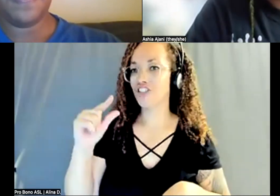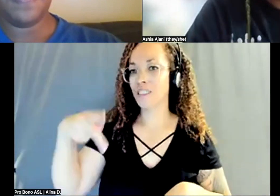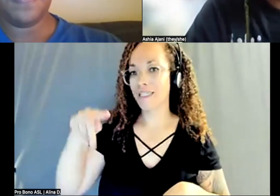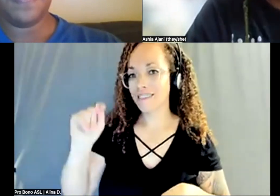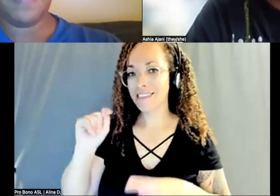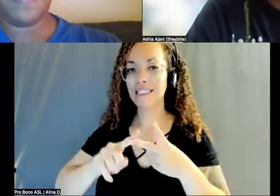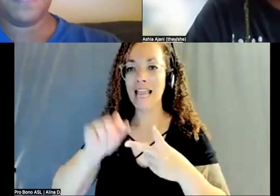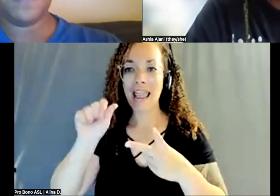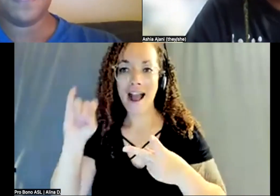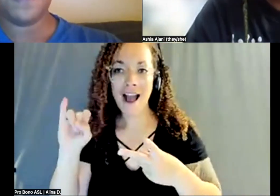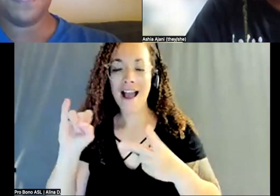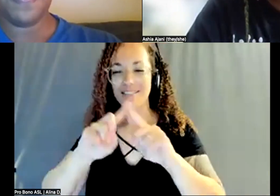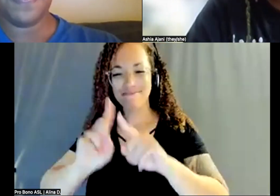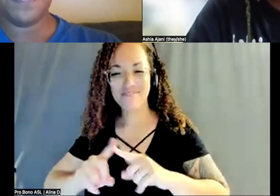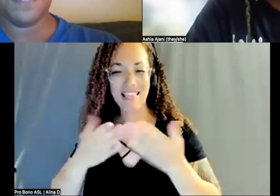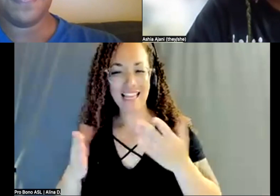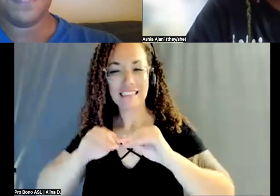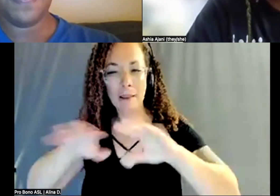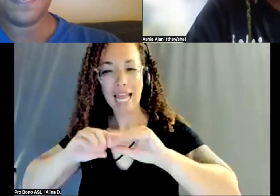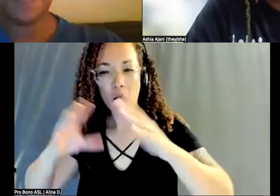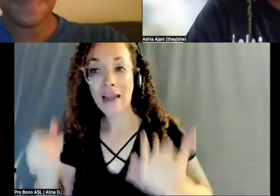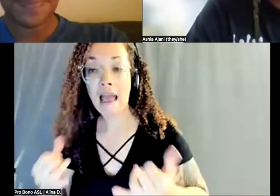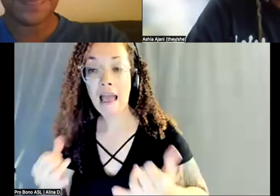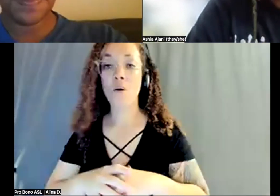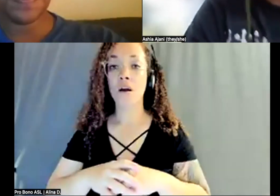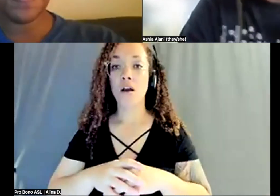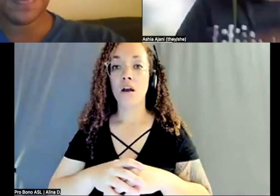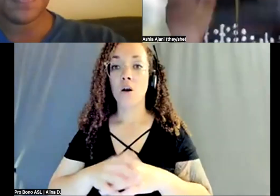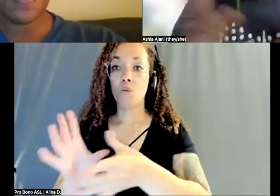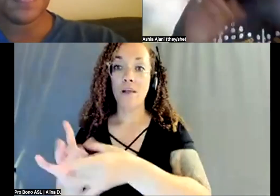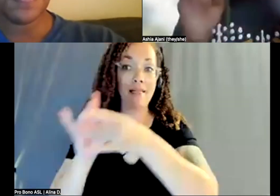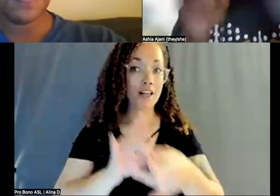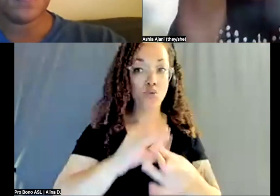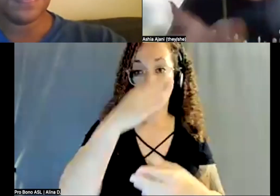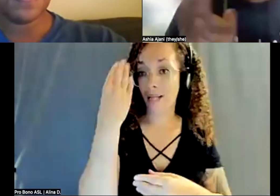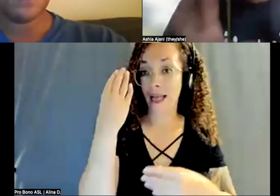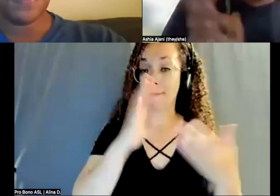modes of of Blackness and how that's kind of, and how they can like or are trying to create,